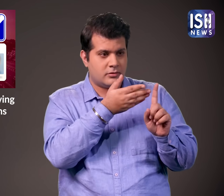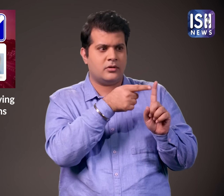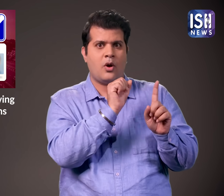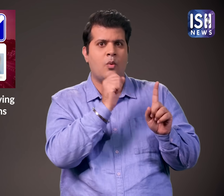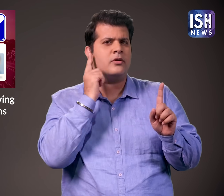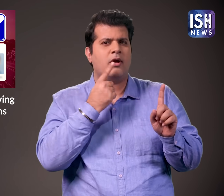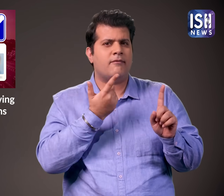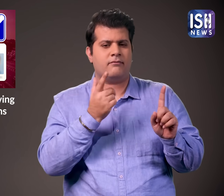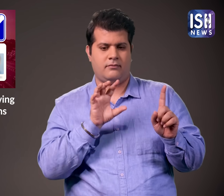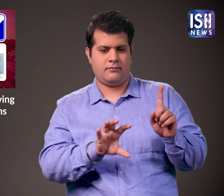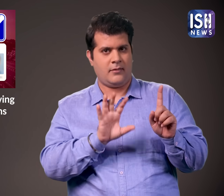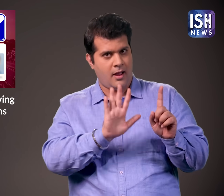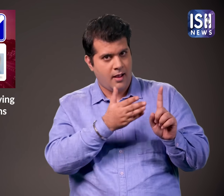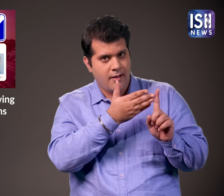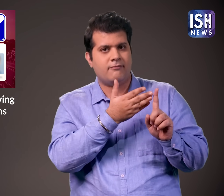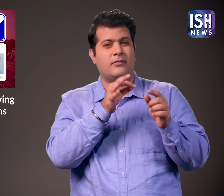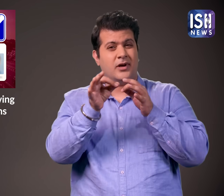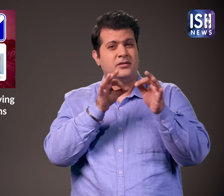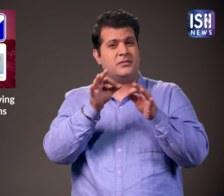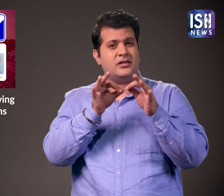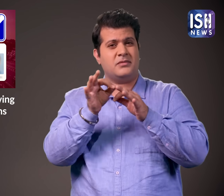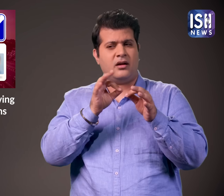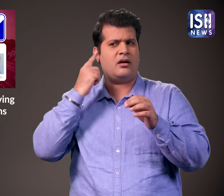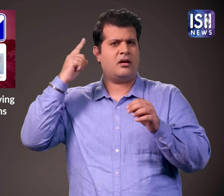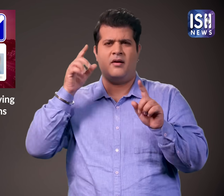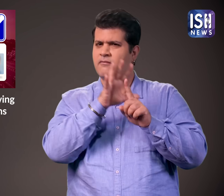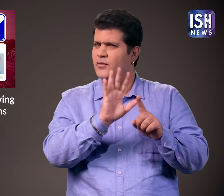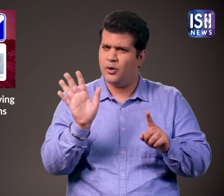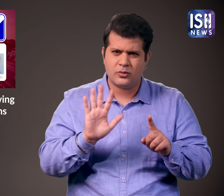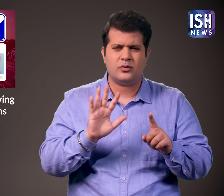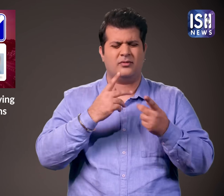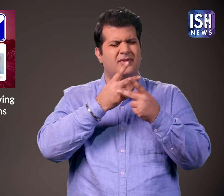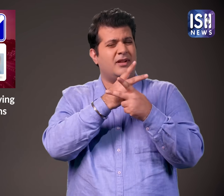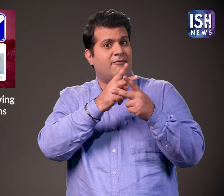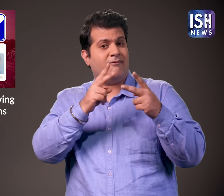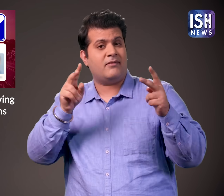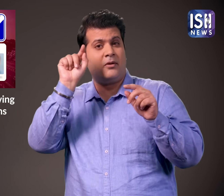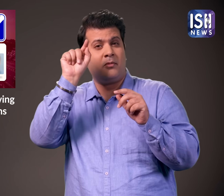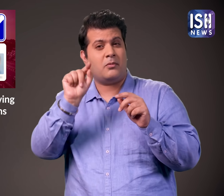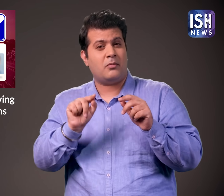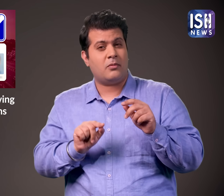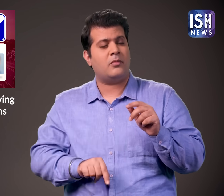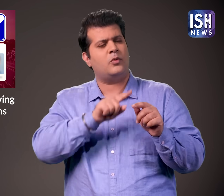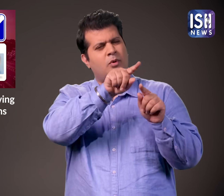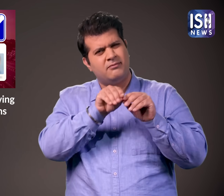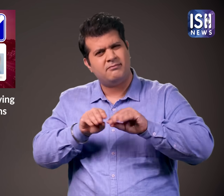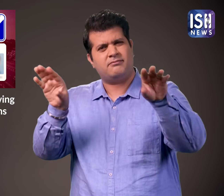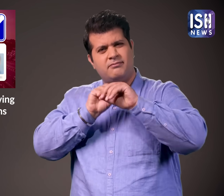such as Deaf logo, not forcing to use hearing aids, etc.